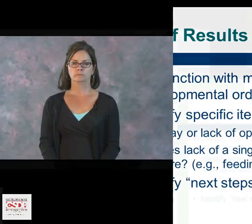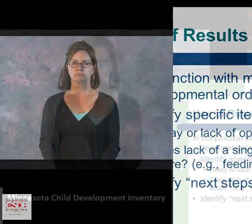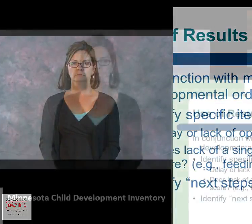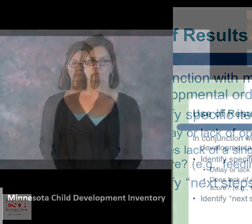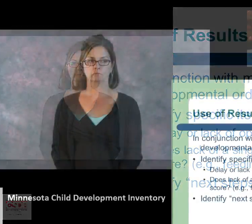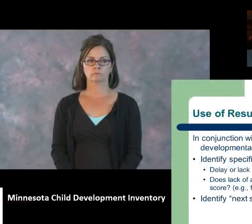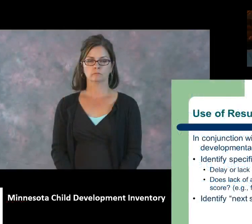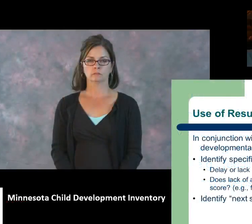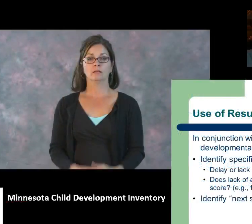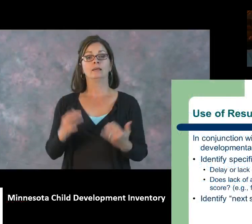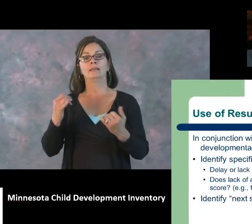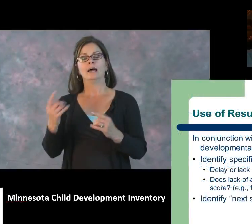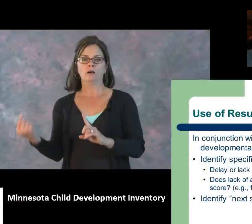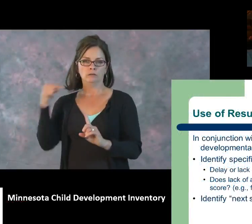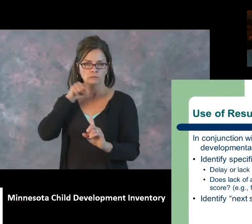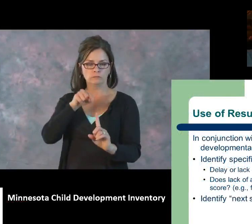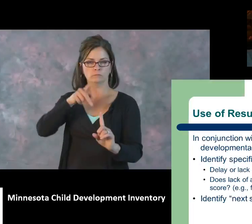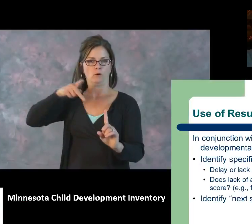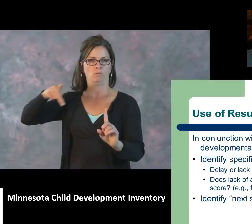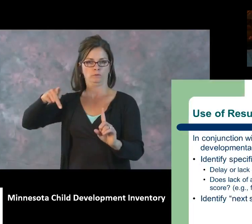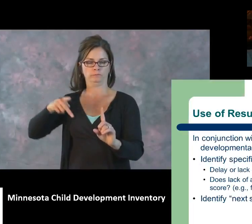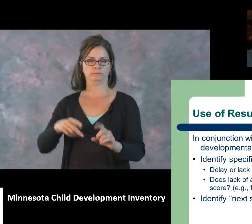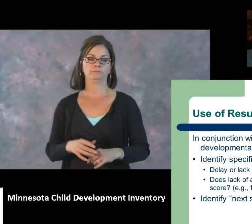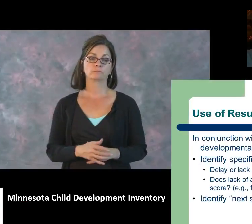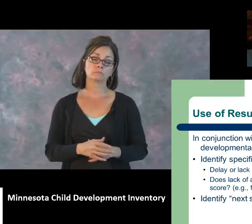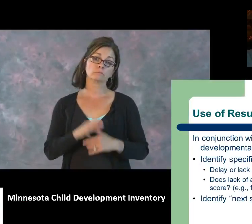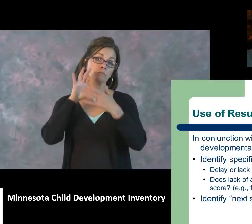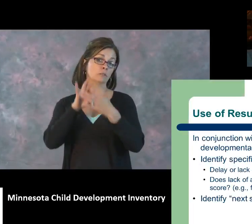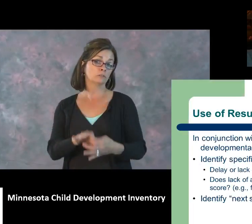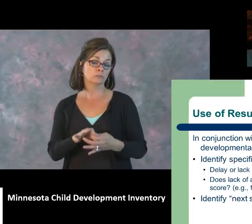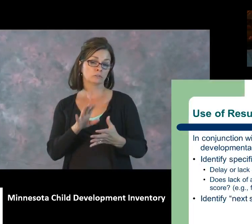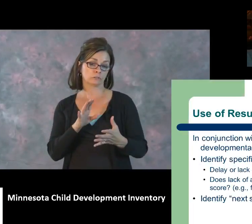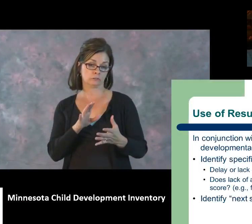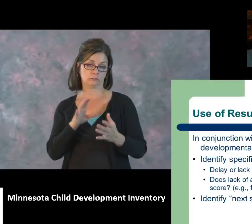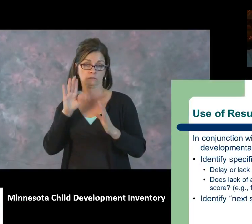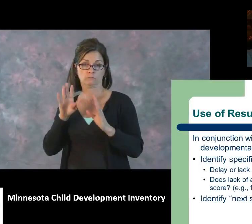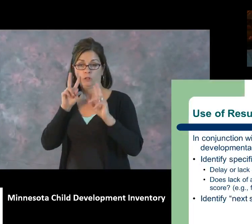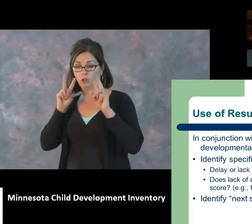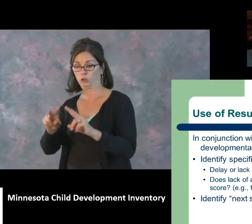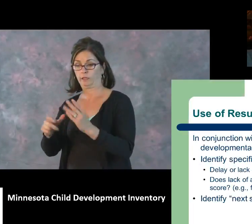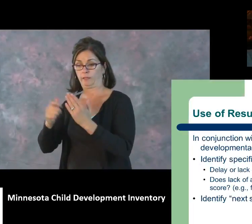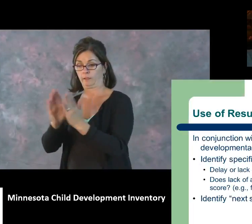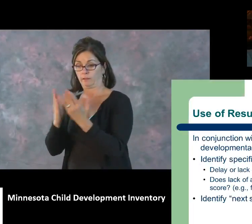Just going back to our PowerPoint in terms of looking at the manual and the developmental sequence